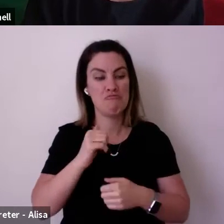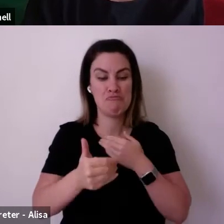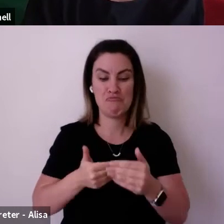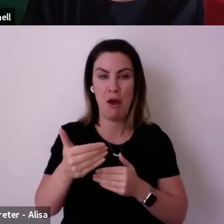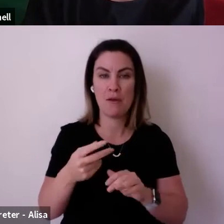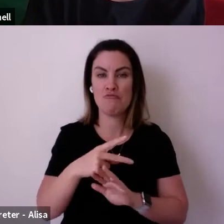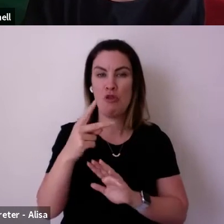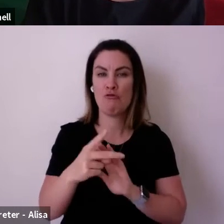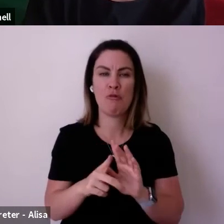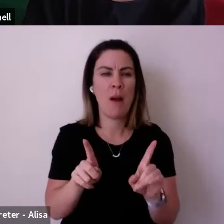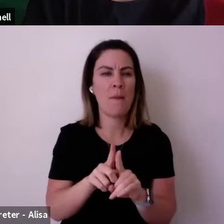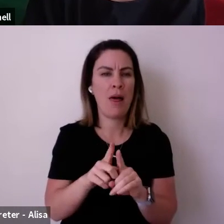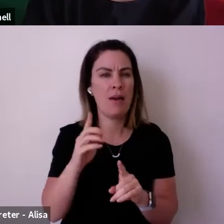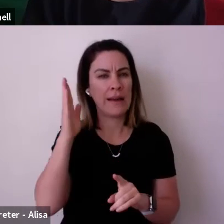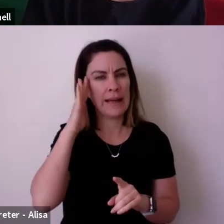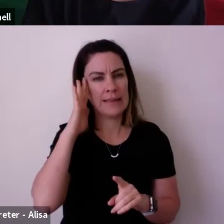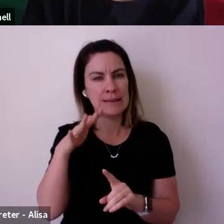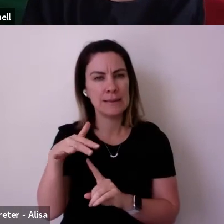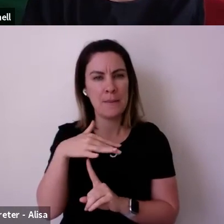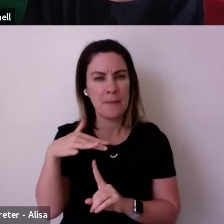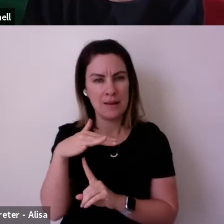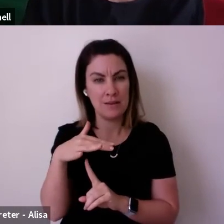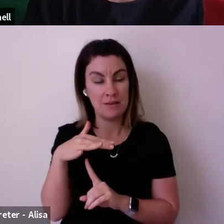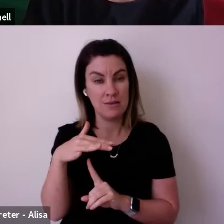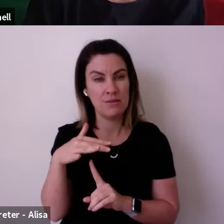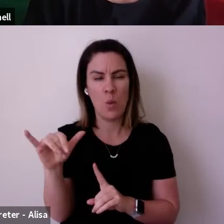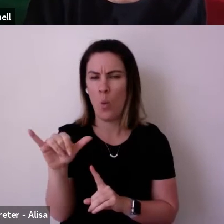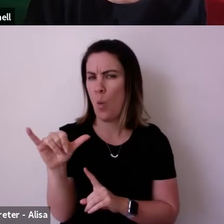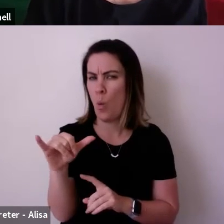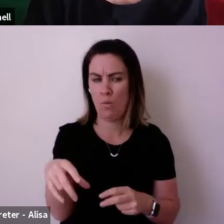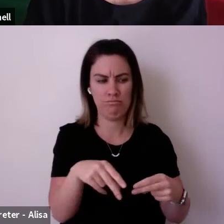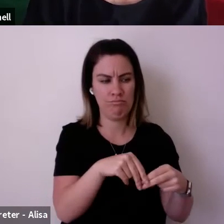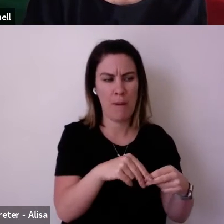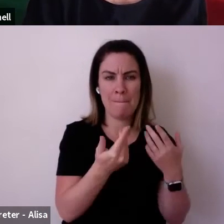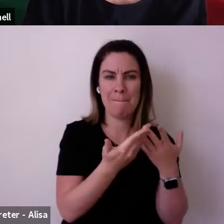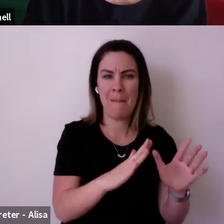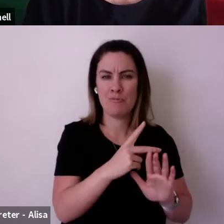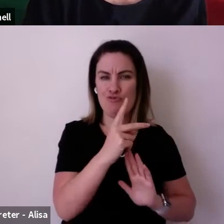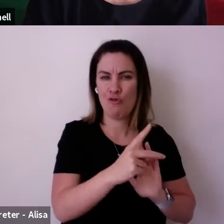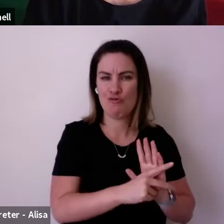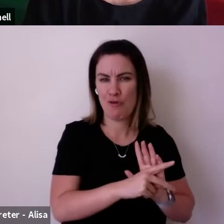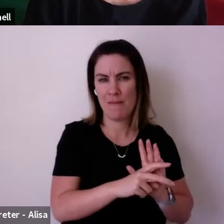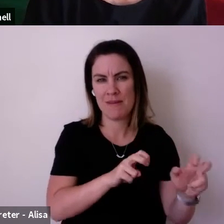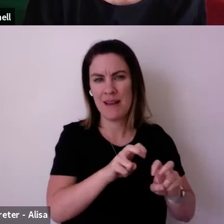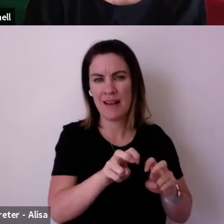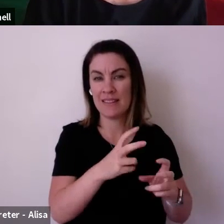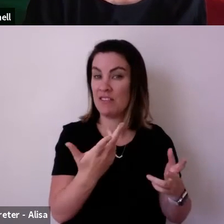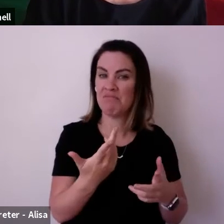like headspace or attached to public programming activities of a large venue. A museum or a gallery.